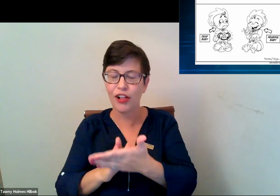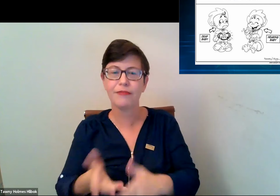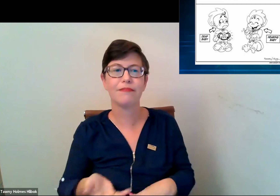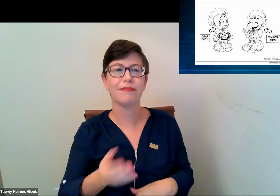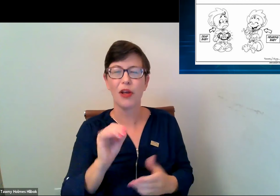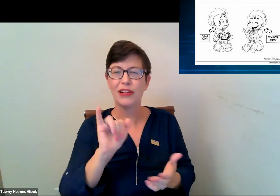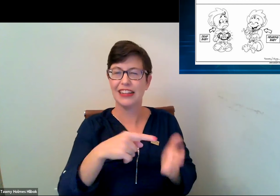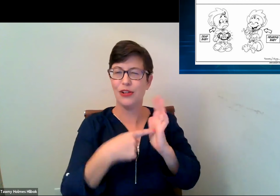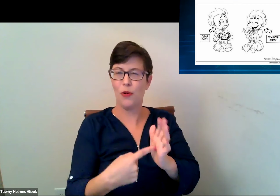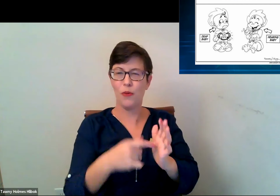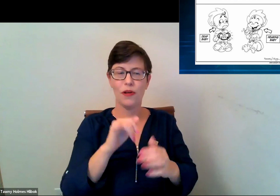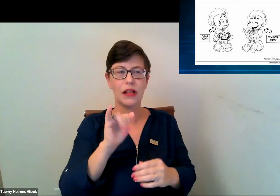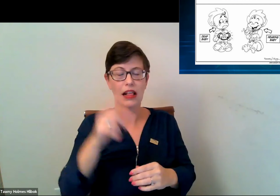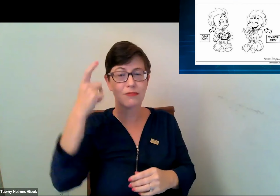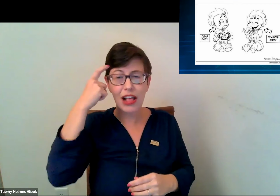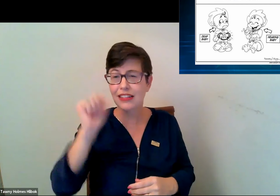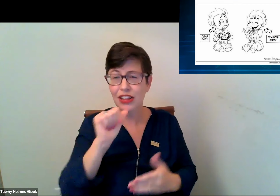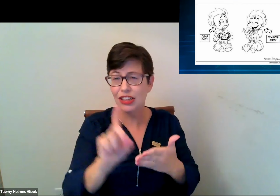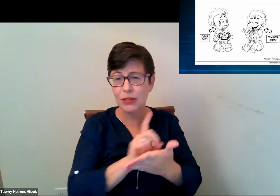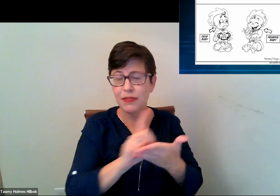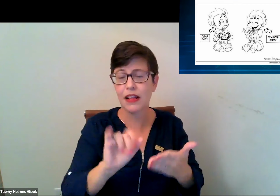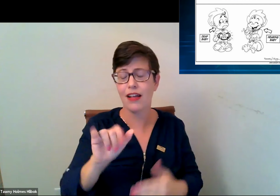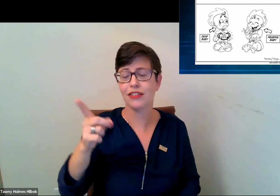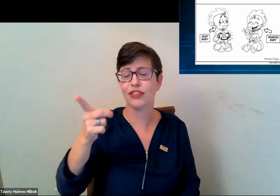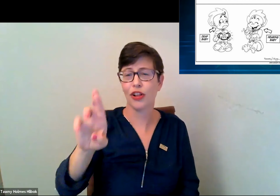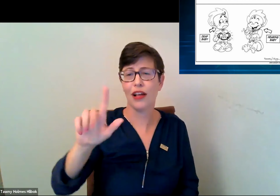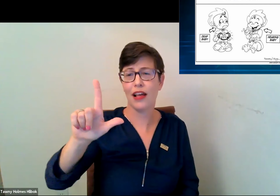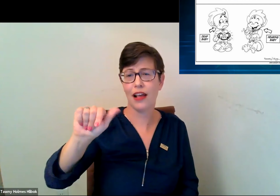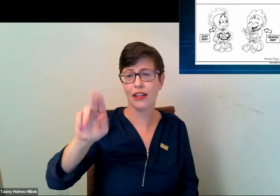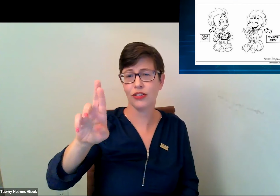sign language at a young age have these great benefits that brain development.